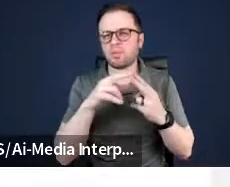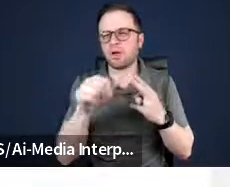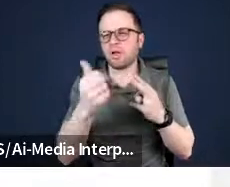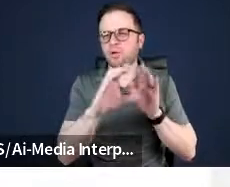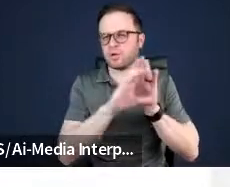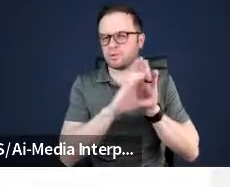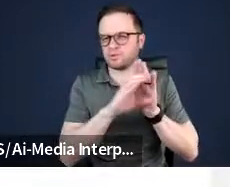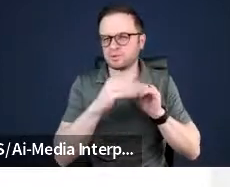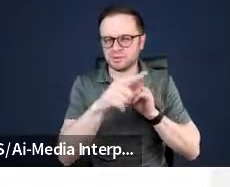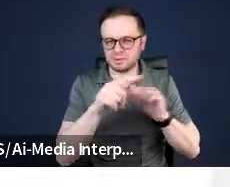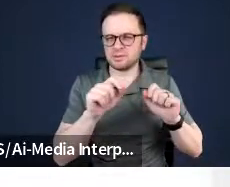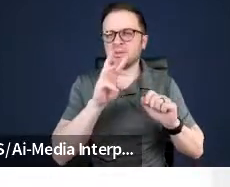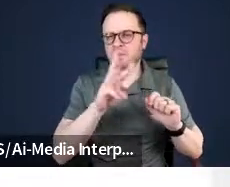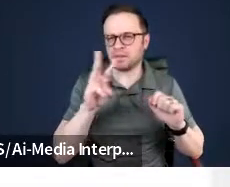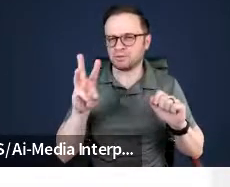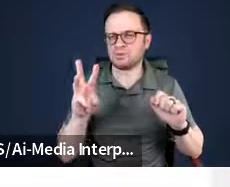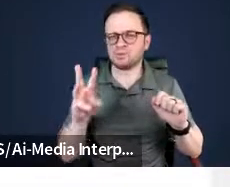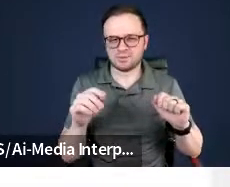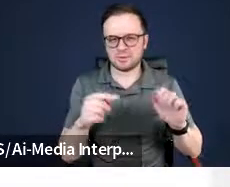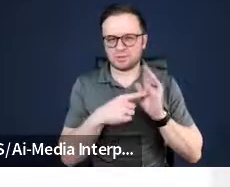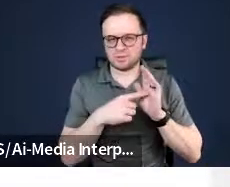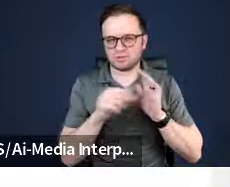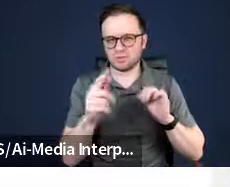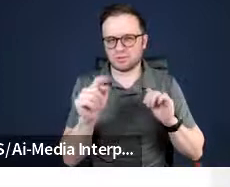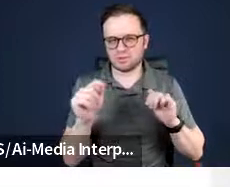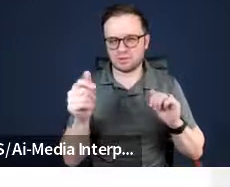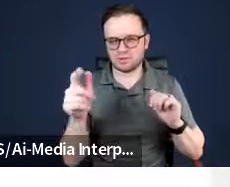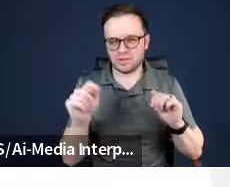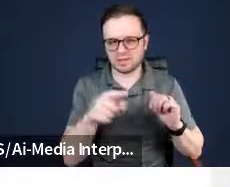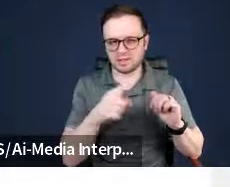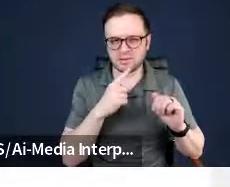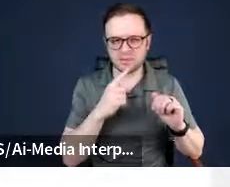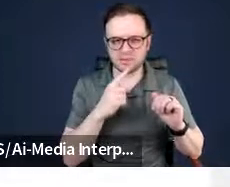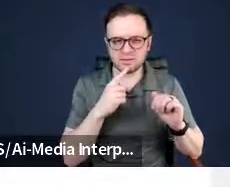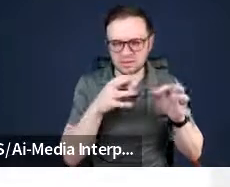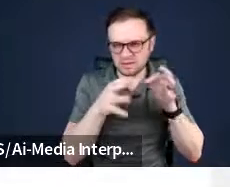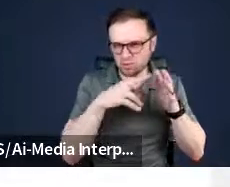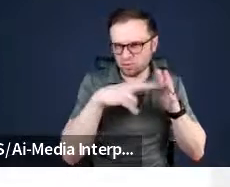We listened to